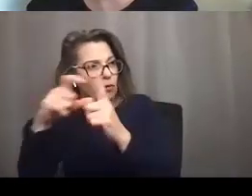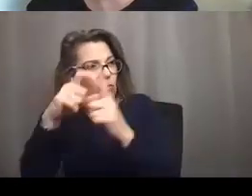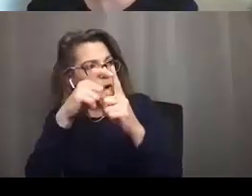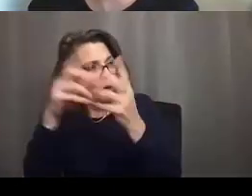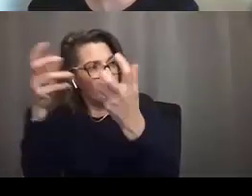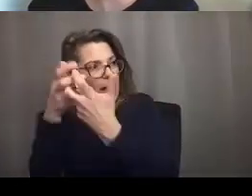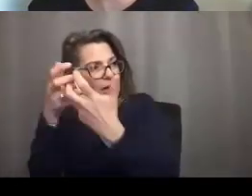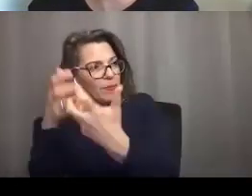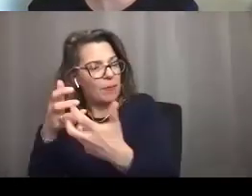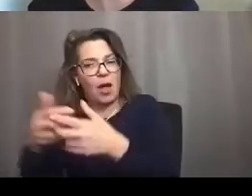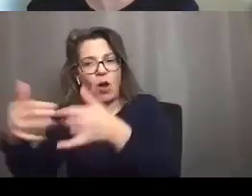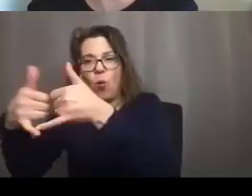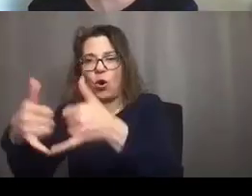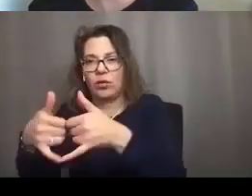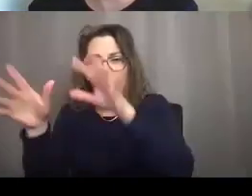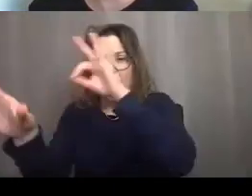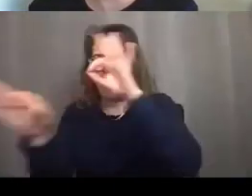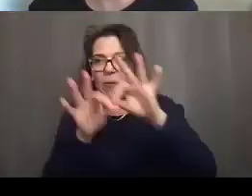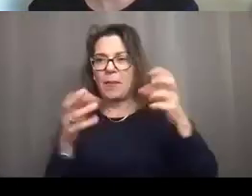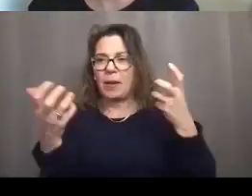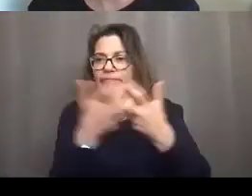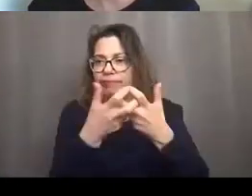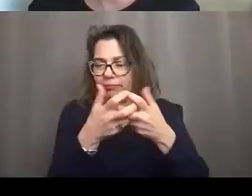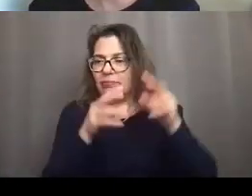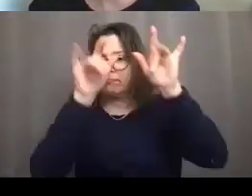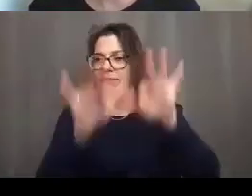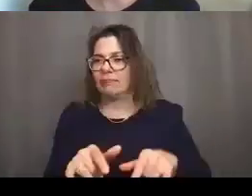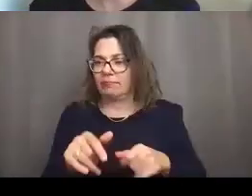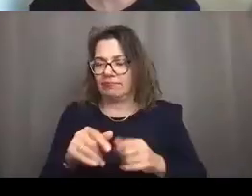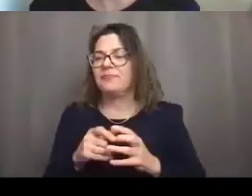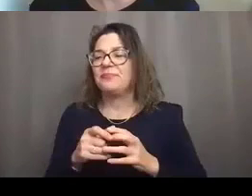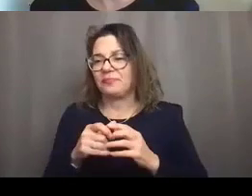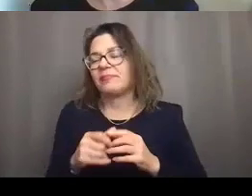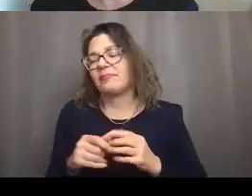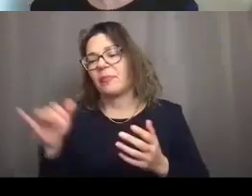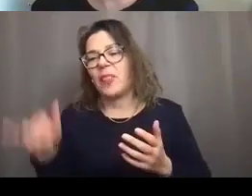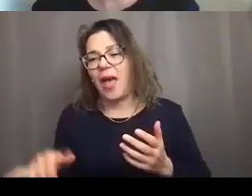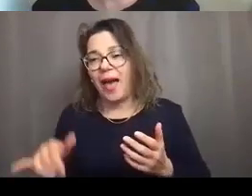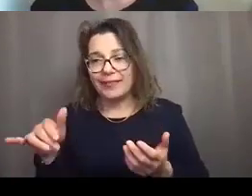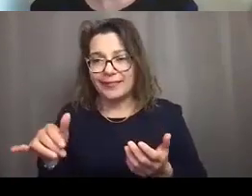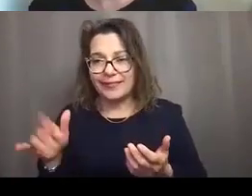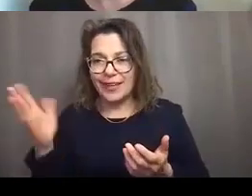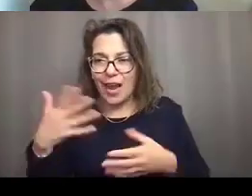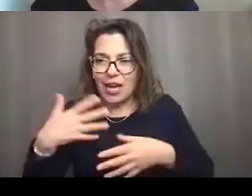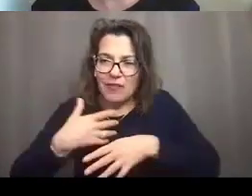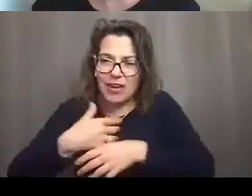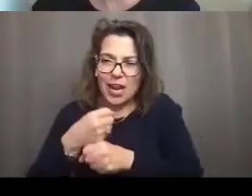are matching those terms as well, and that's kind of in a nutshell how that works.